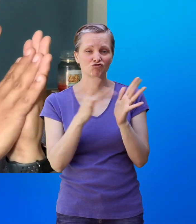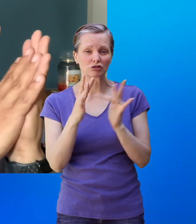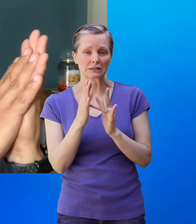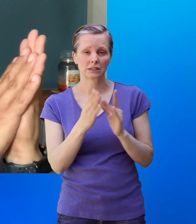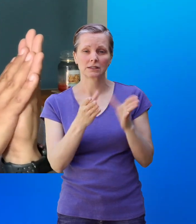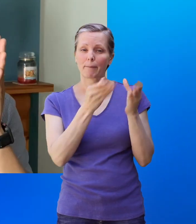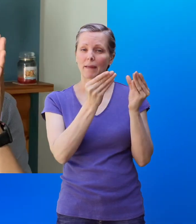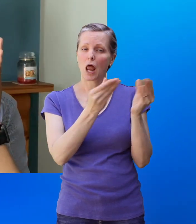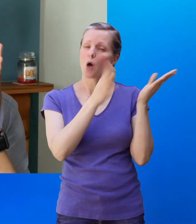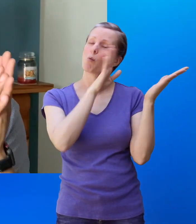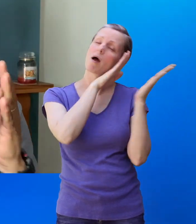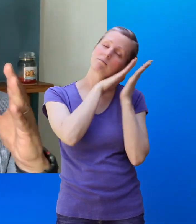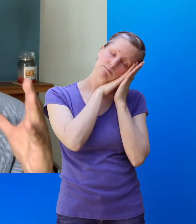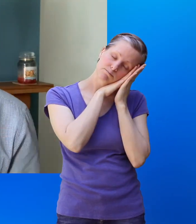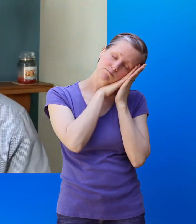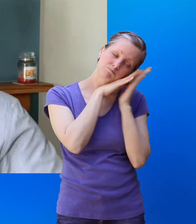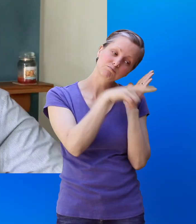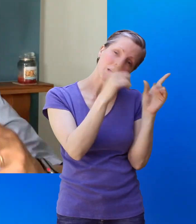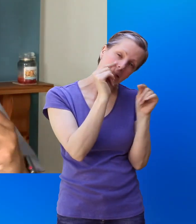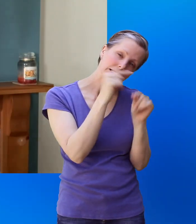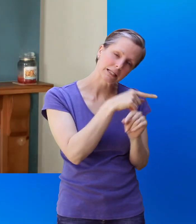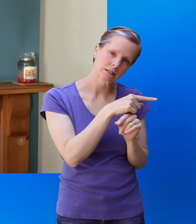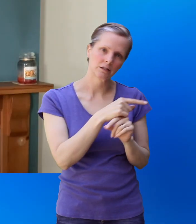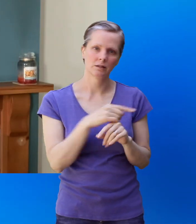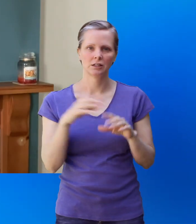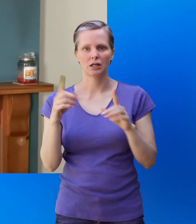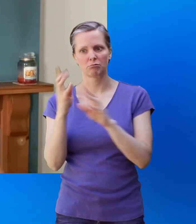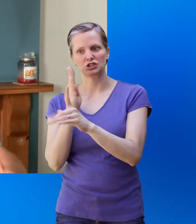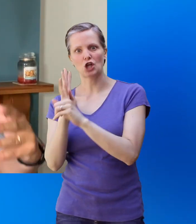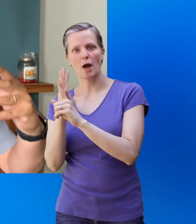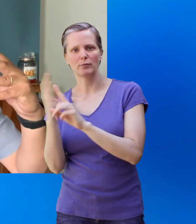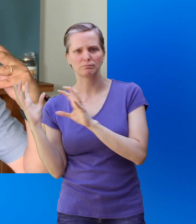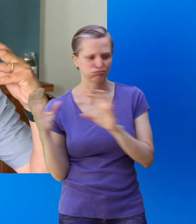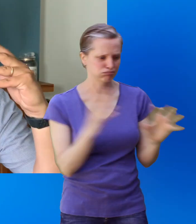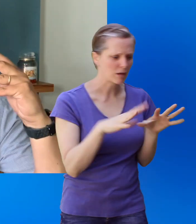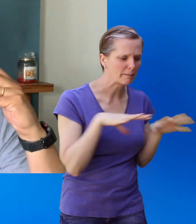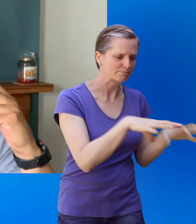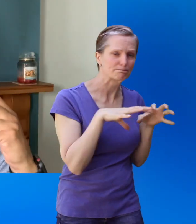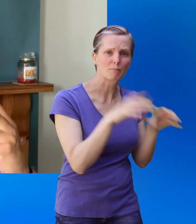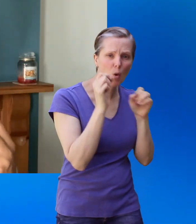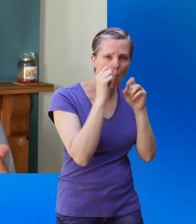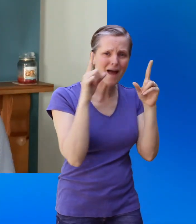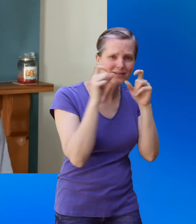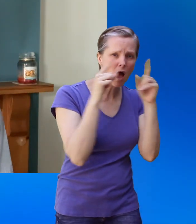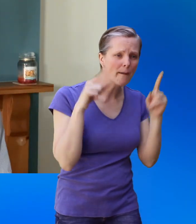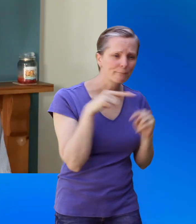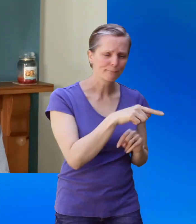The disciples ran over woke Jesus up and said, "Jesus don't you care?"